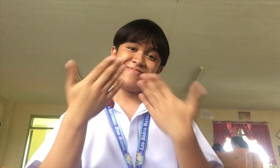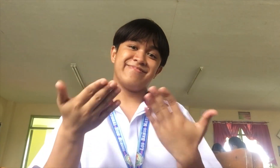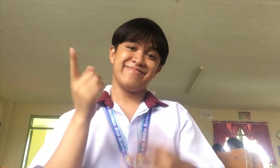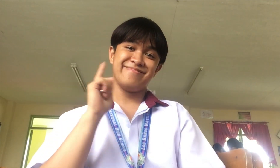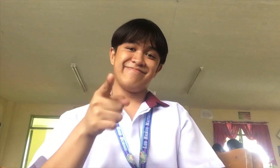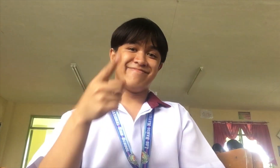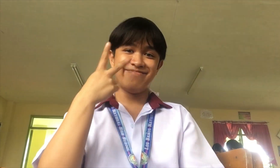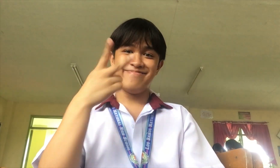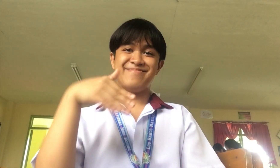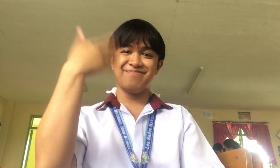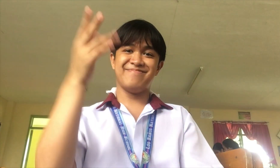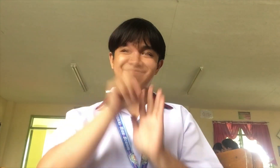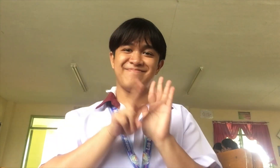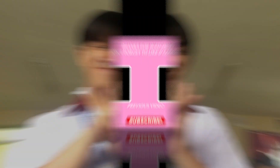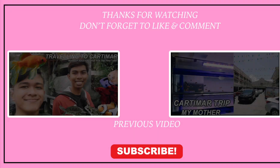Thank you! See you in the next video!